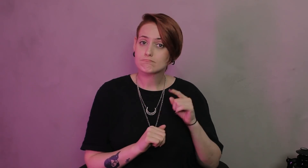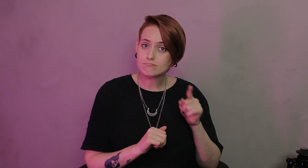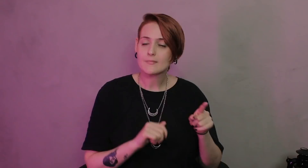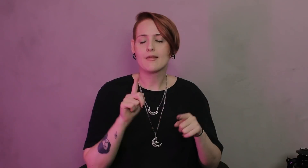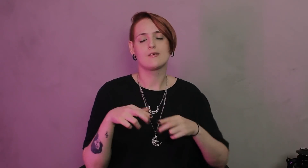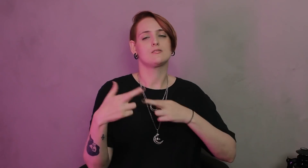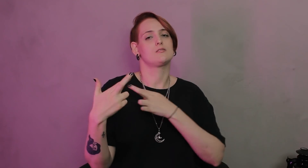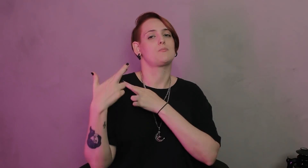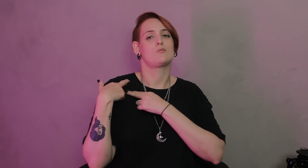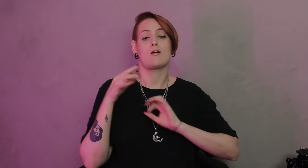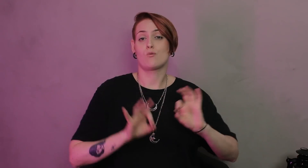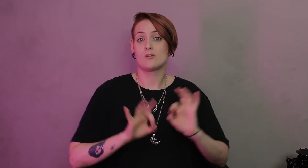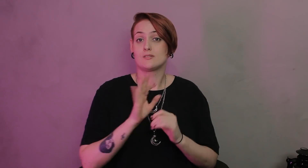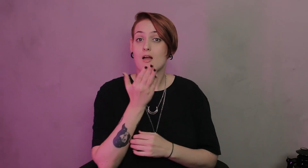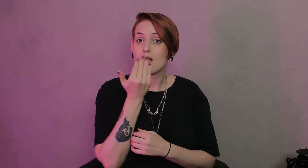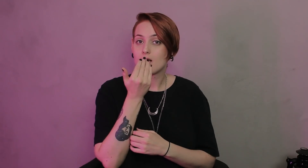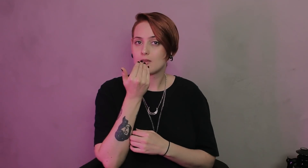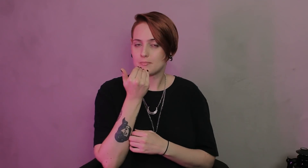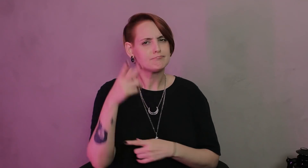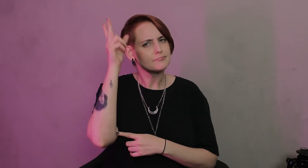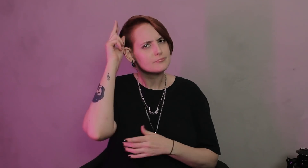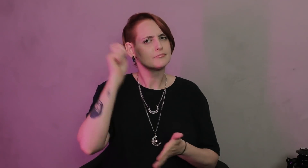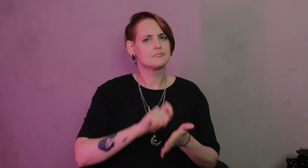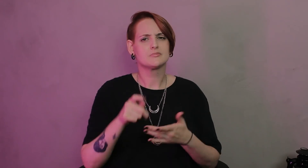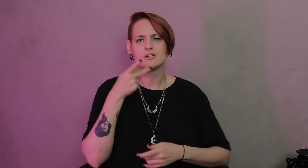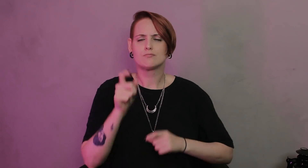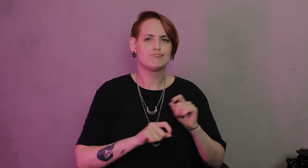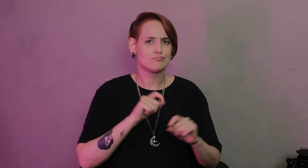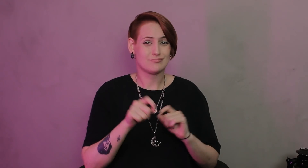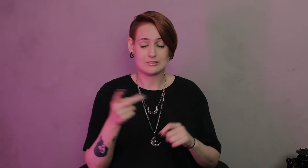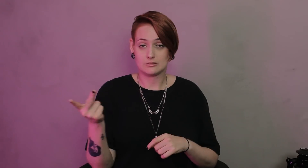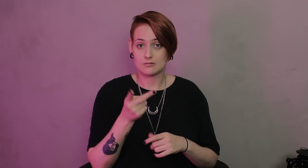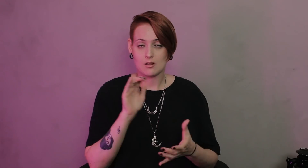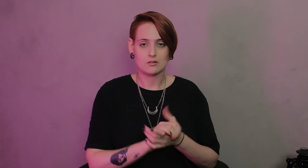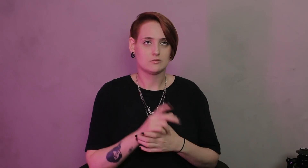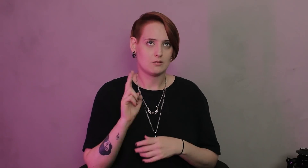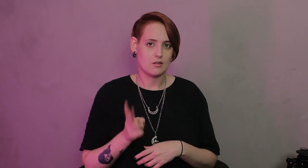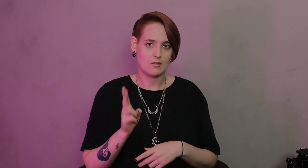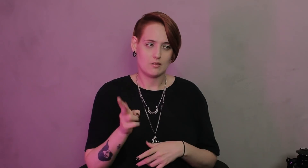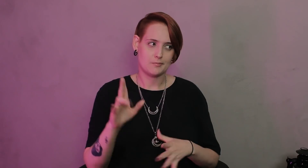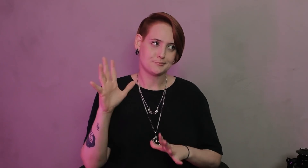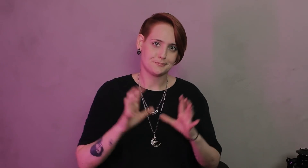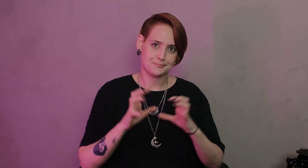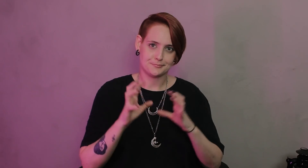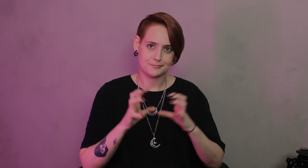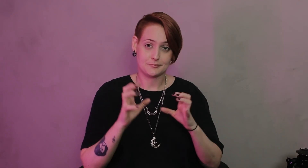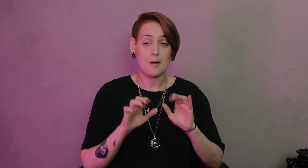was responsible for preparing the meals. Anne mentioned the couple's constant fights,